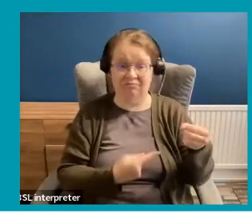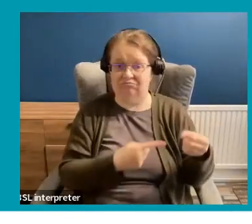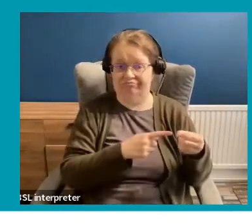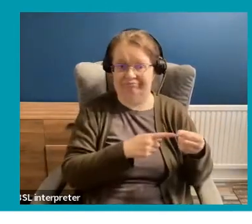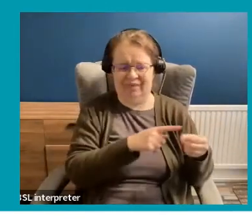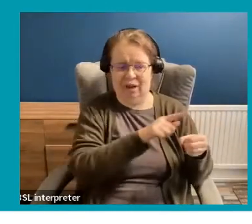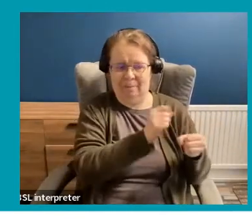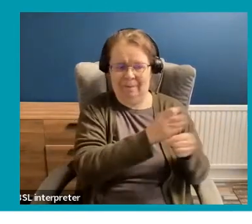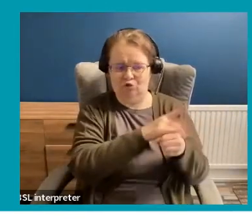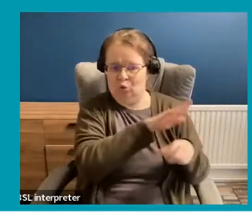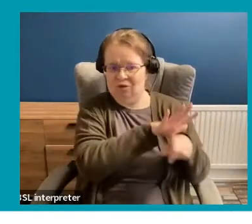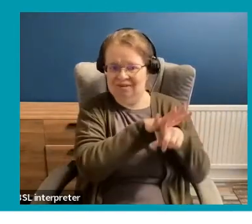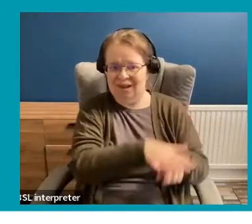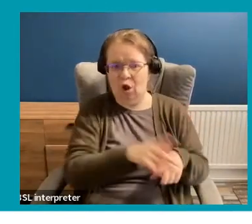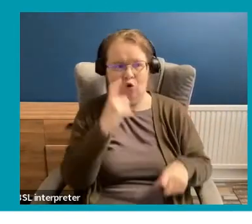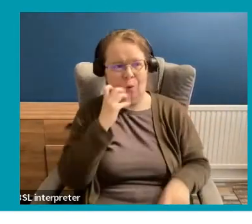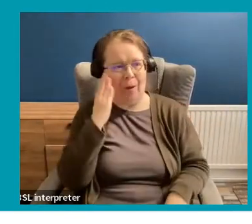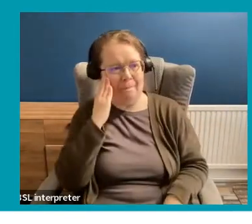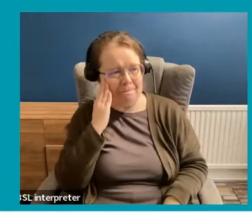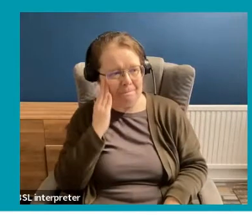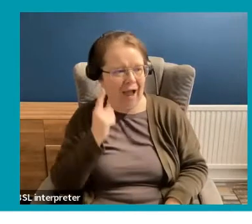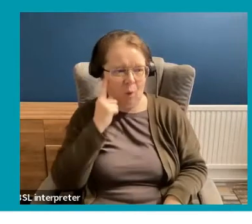So does measure black or white or stray or